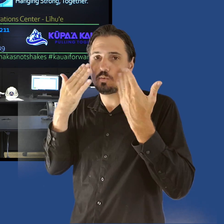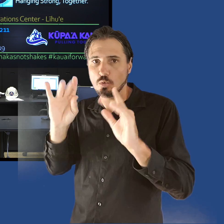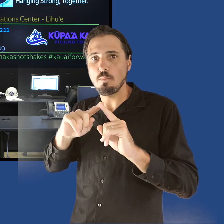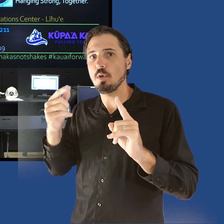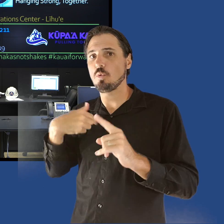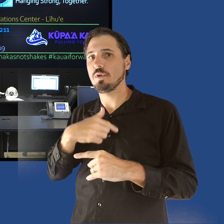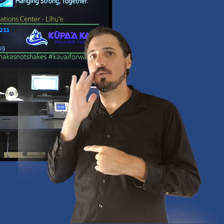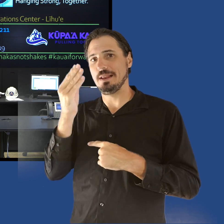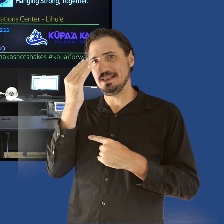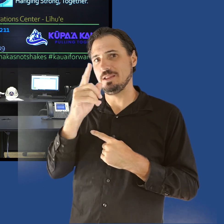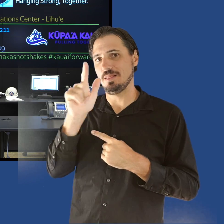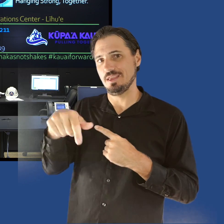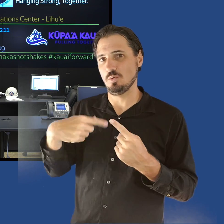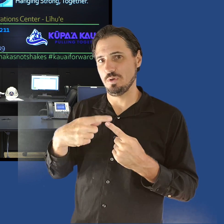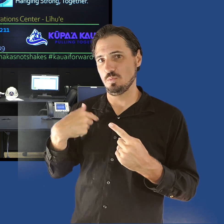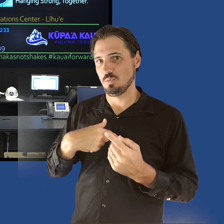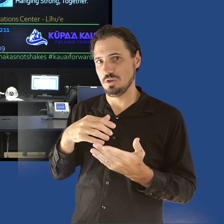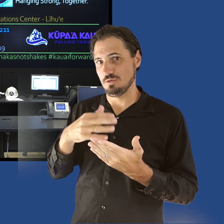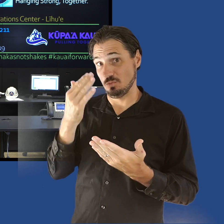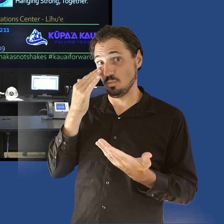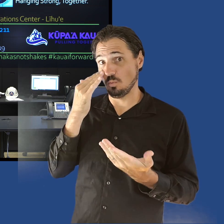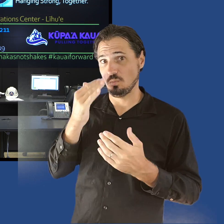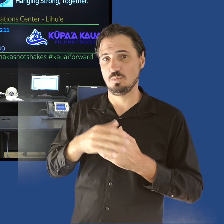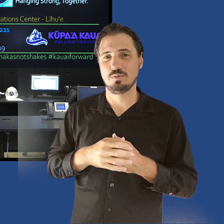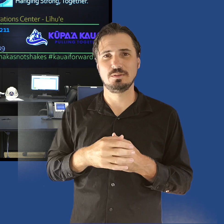We will provide updates as details are confirmed.